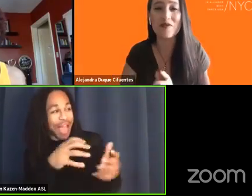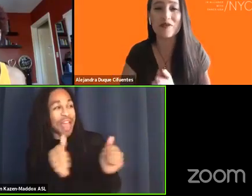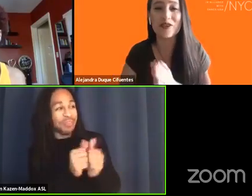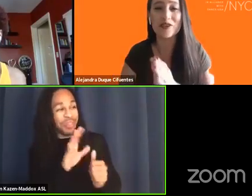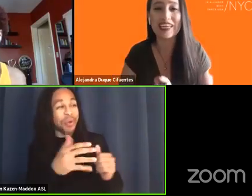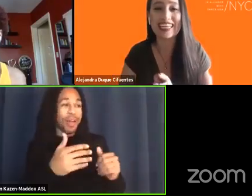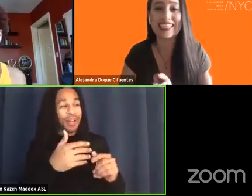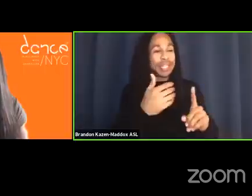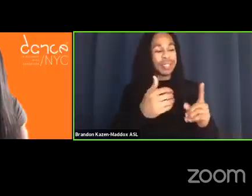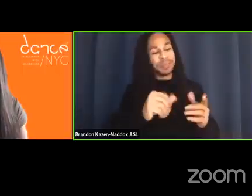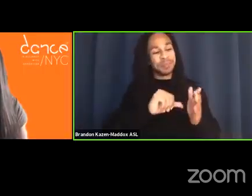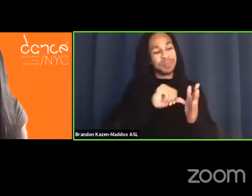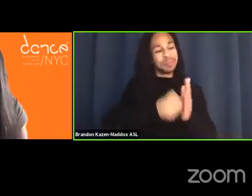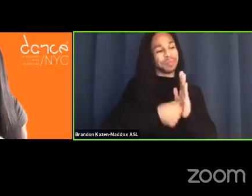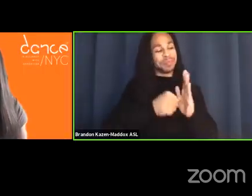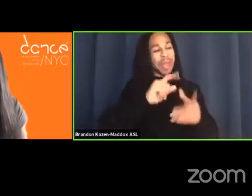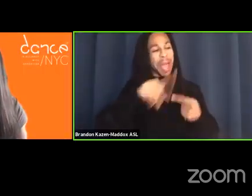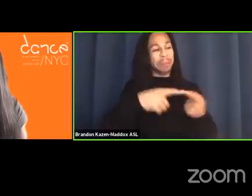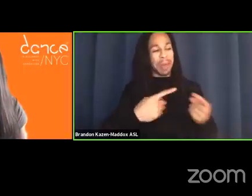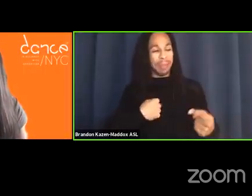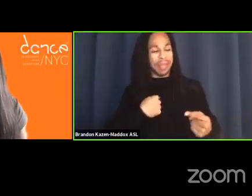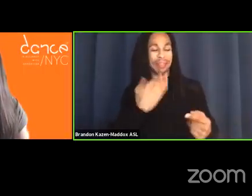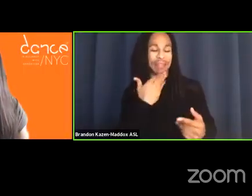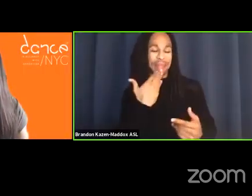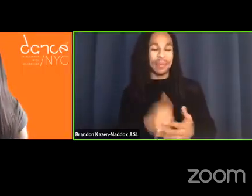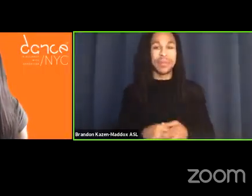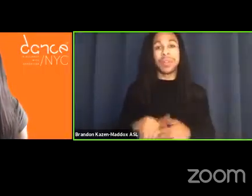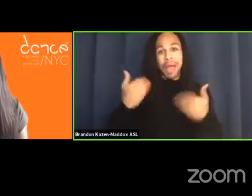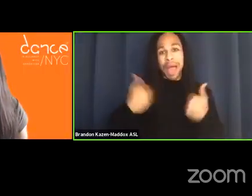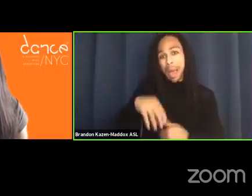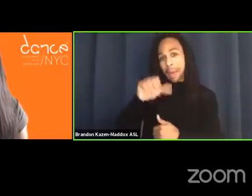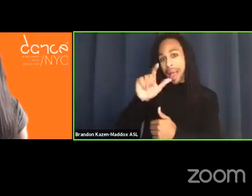Our conversation today will focus on arts educators and their role in New York